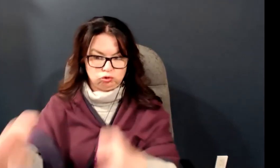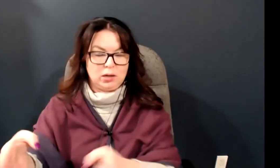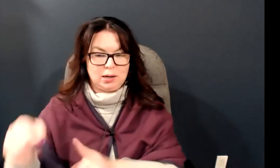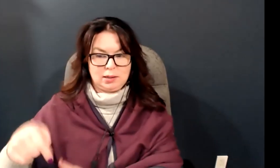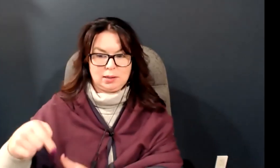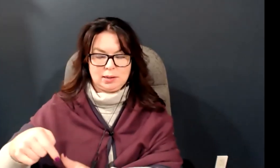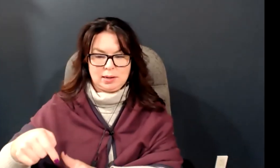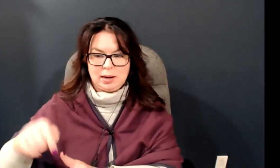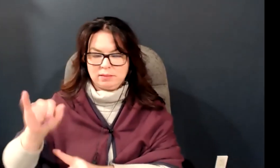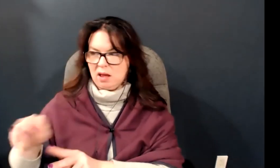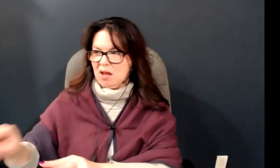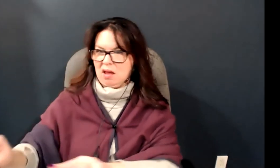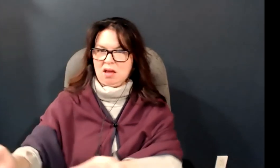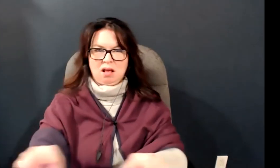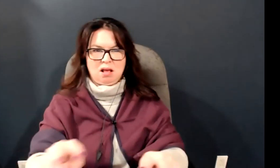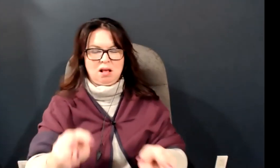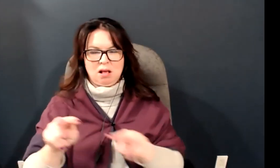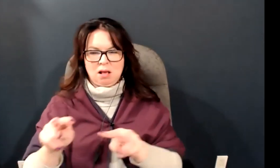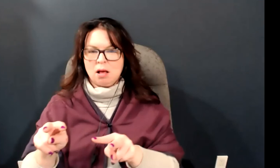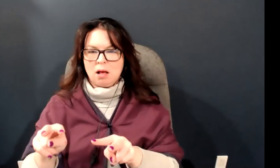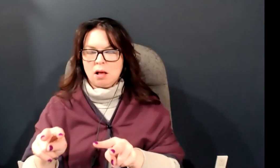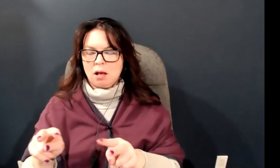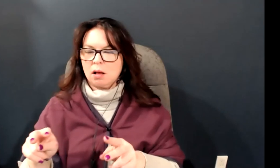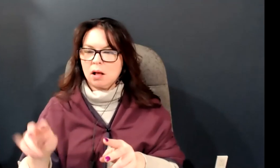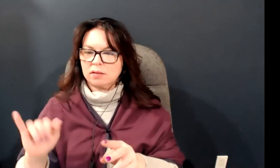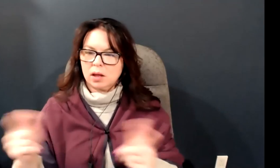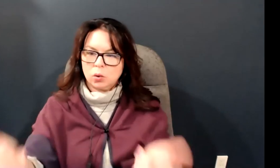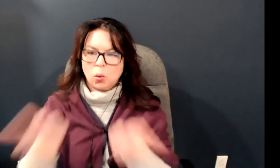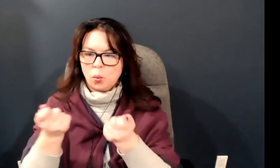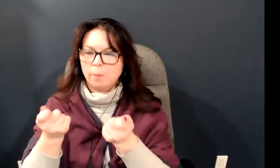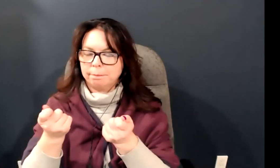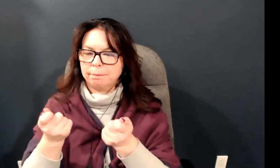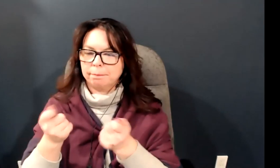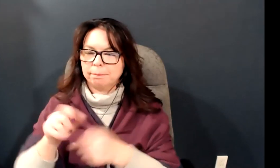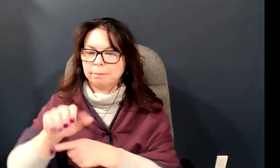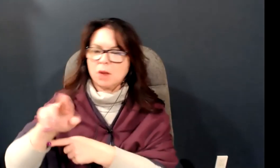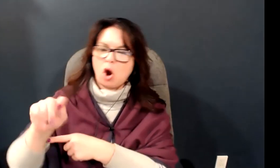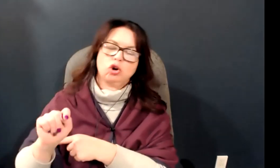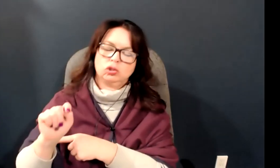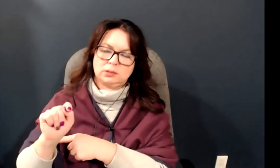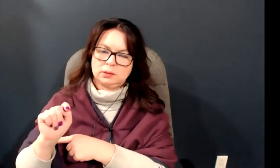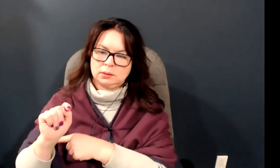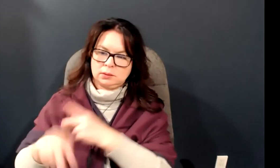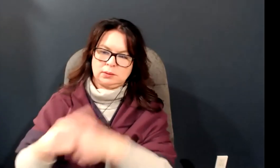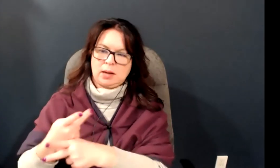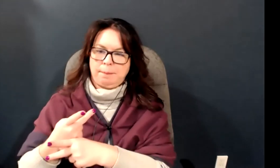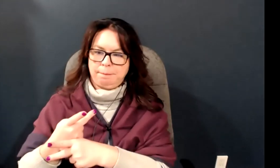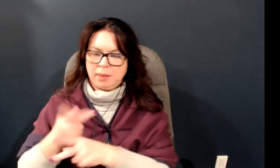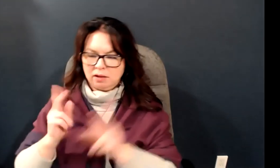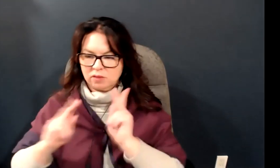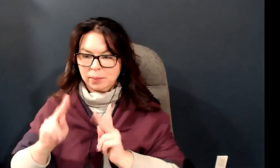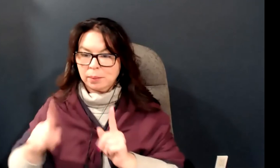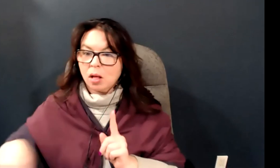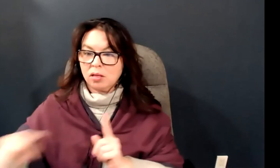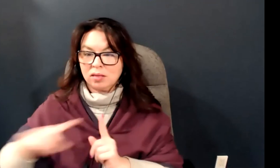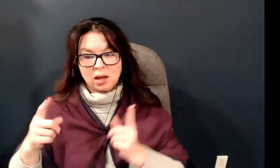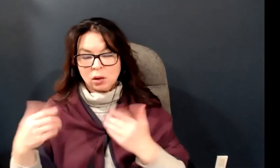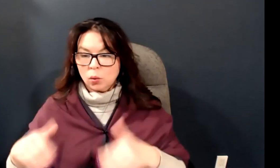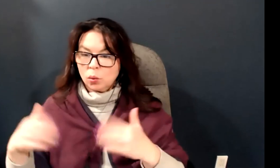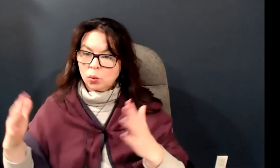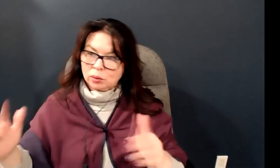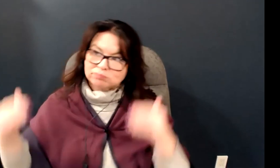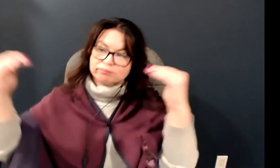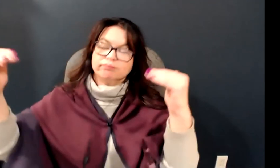They really had no say, no say over what would become of the works of art. And one